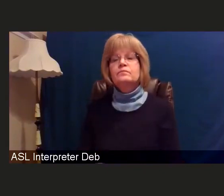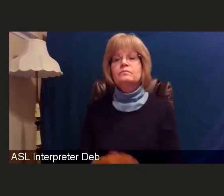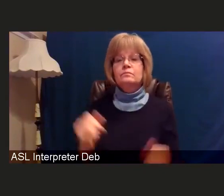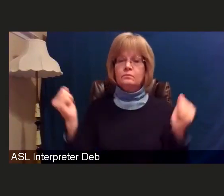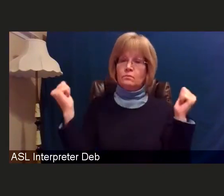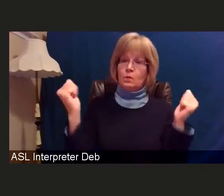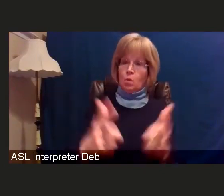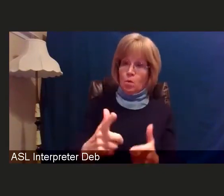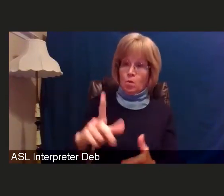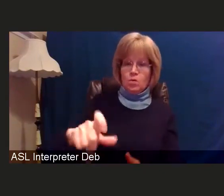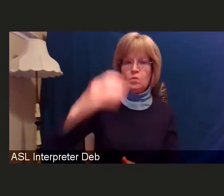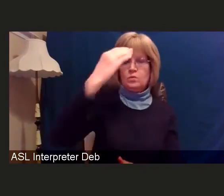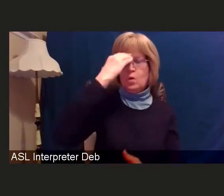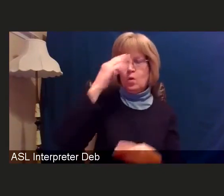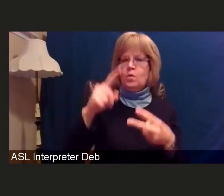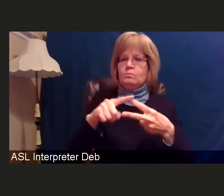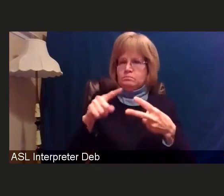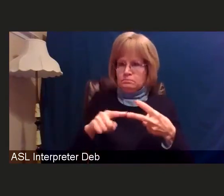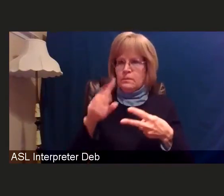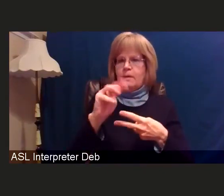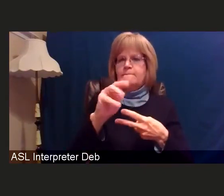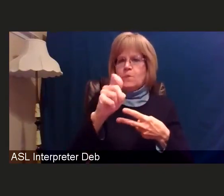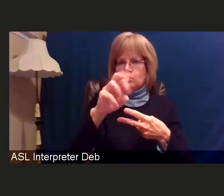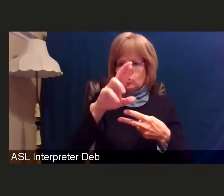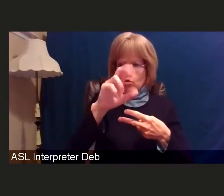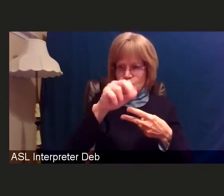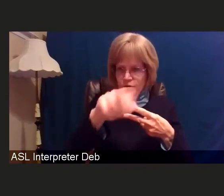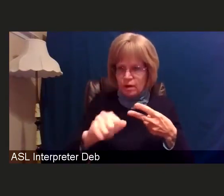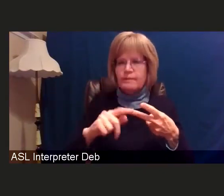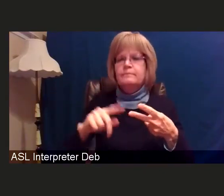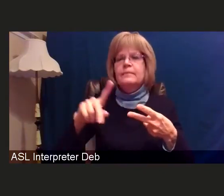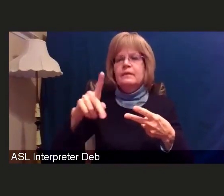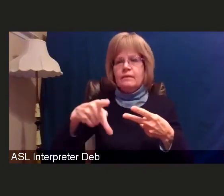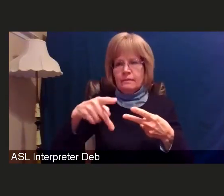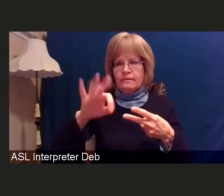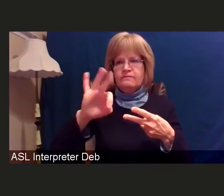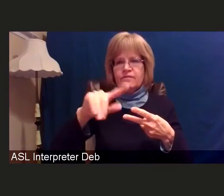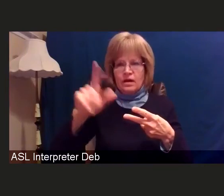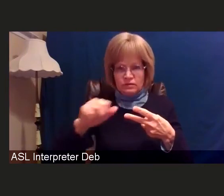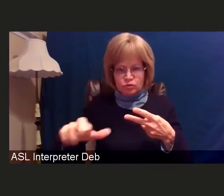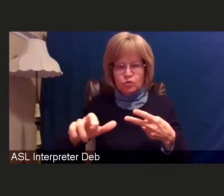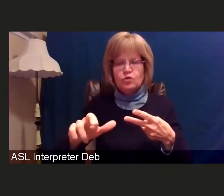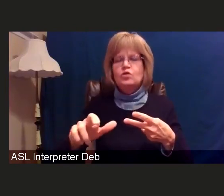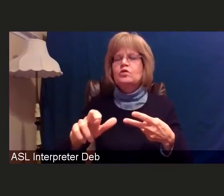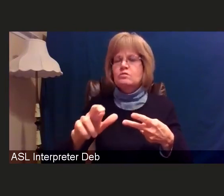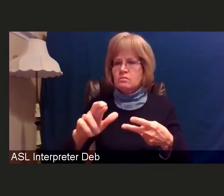that the Moderna and the Pfizer vaccine both went through the same steps for vaccine approval,